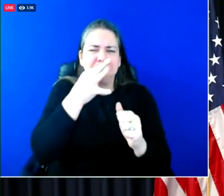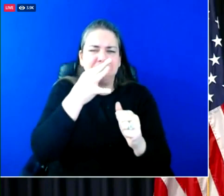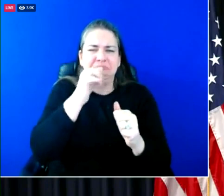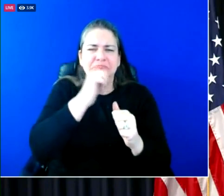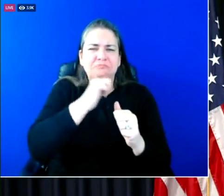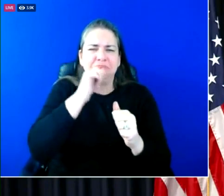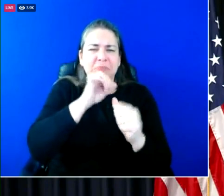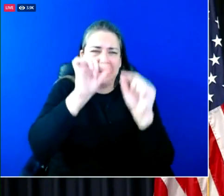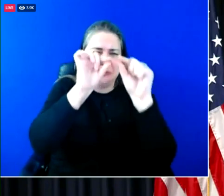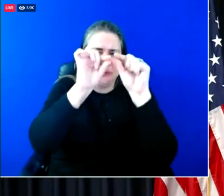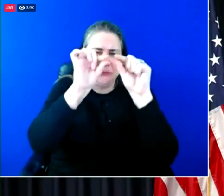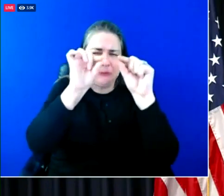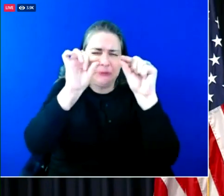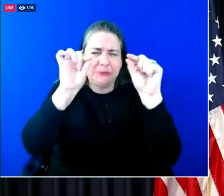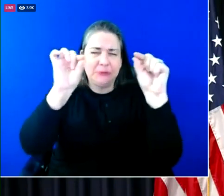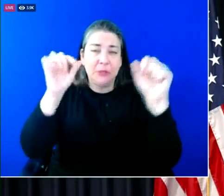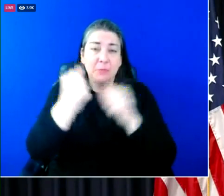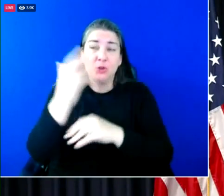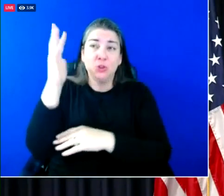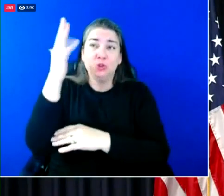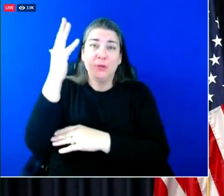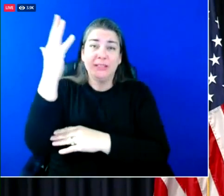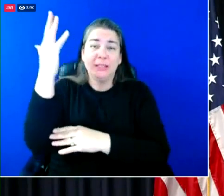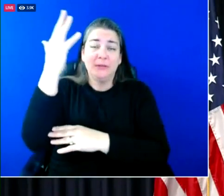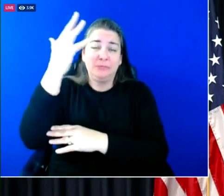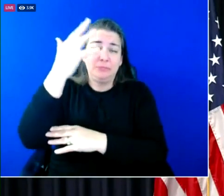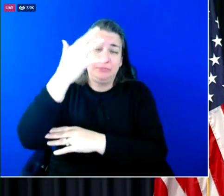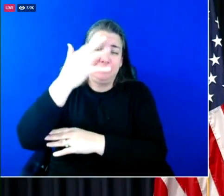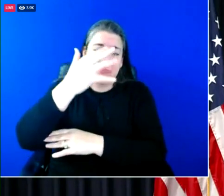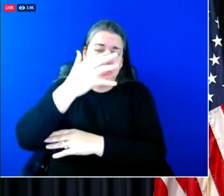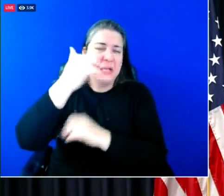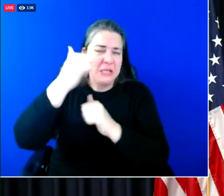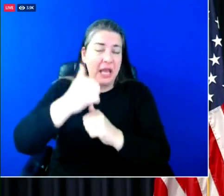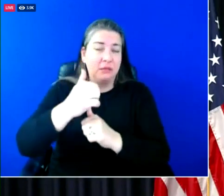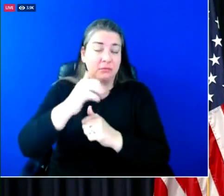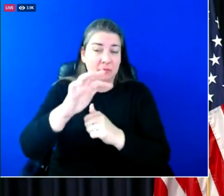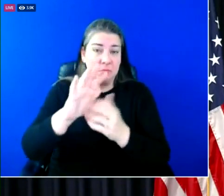for college that are near power lines. It becomes dangerous with the weight of